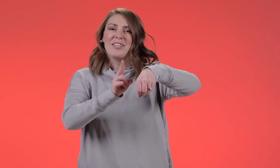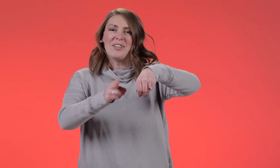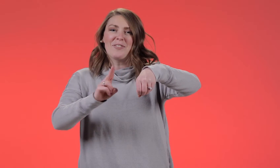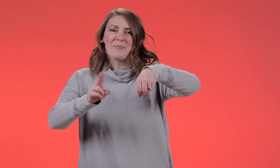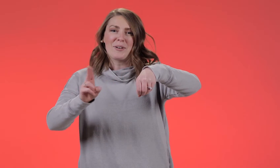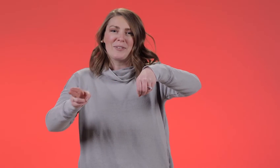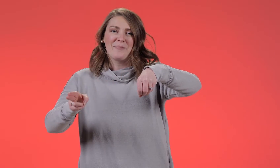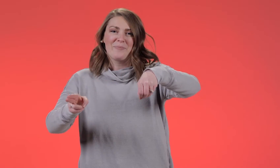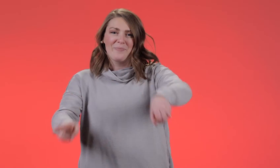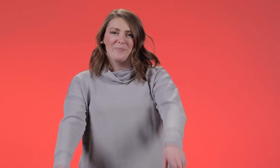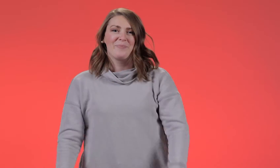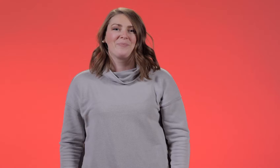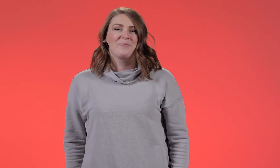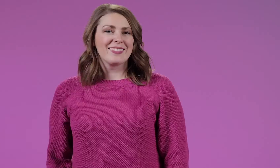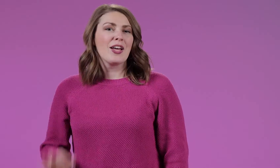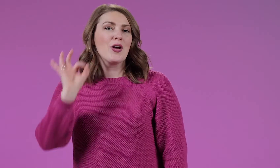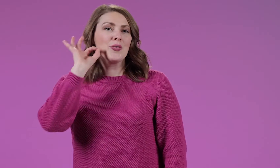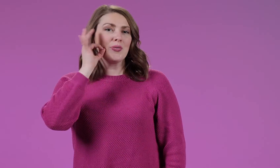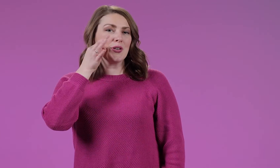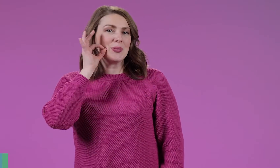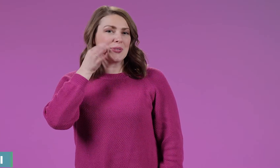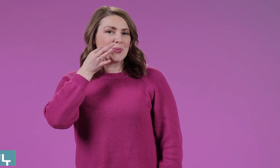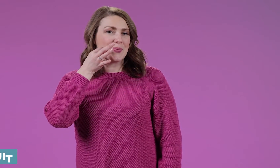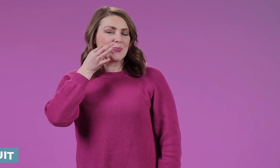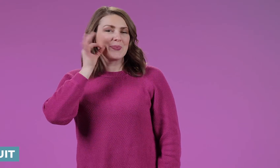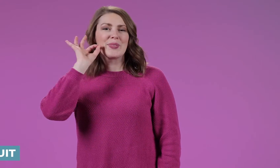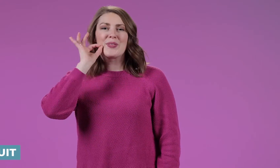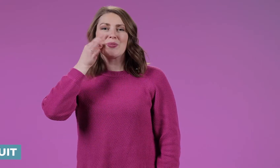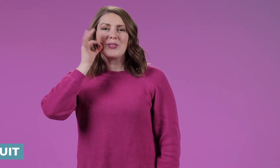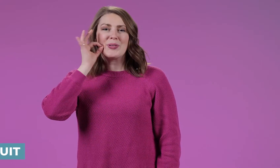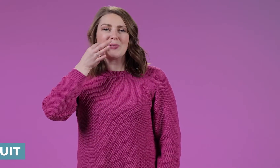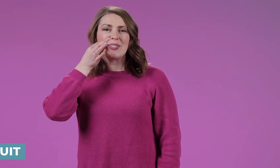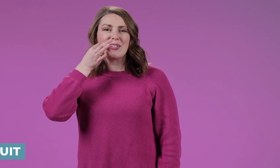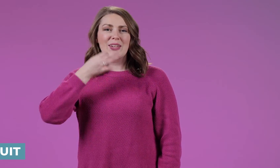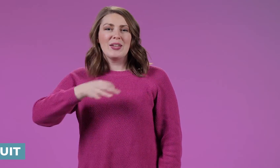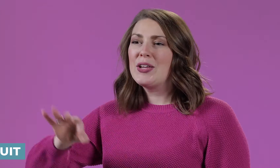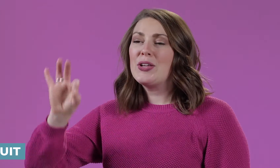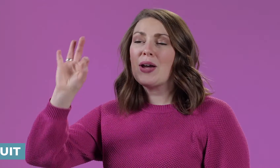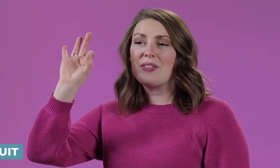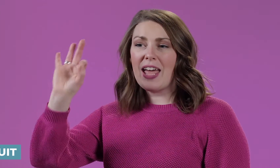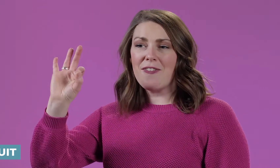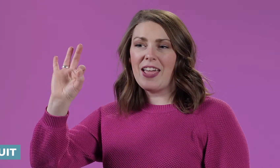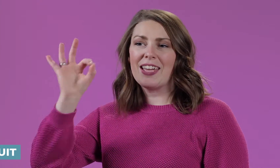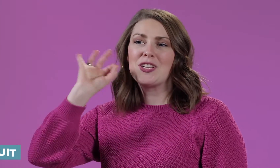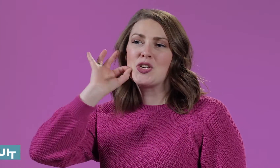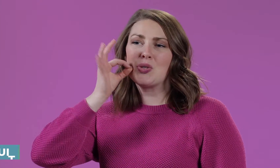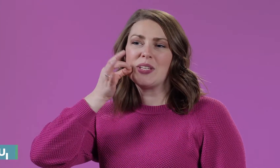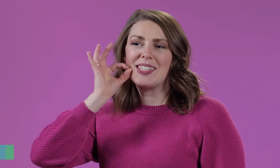CUCUMBER FRUIT FRUIT You have an "F" hand twisted